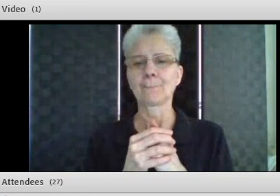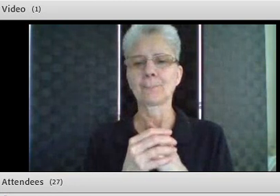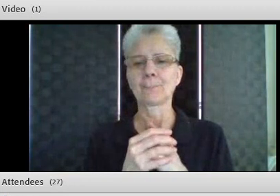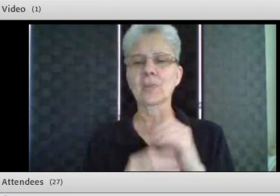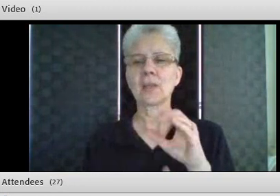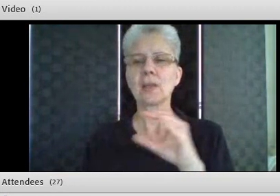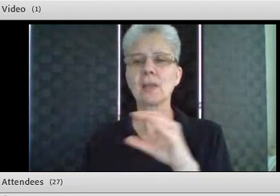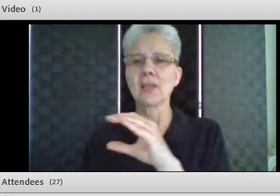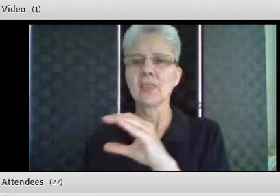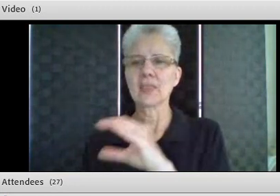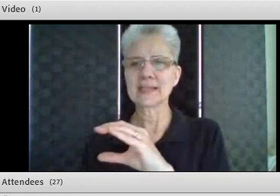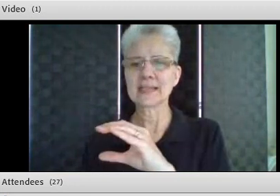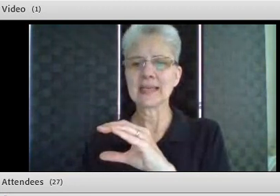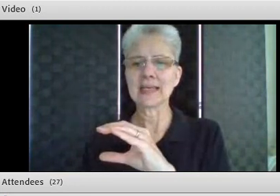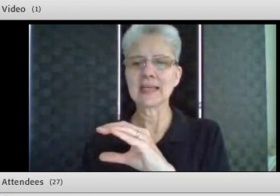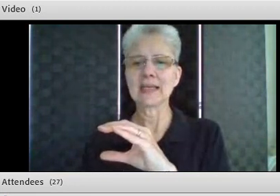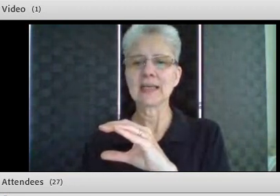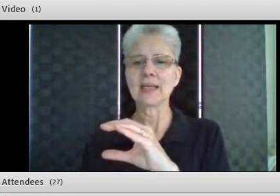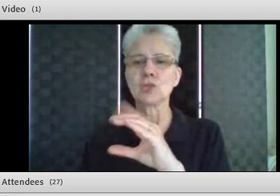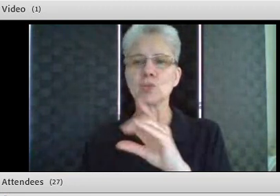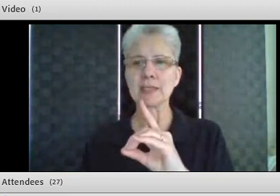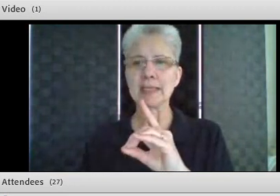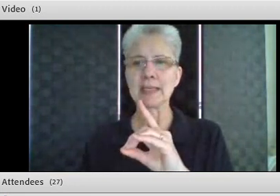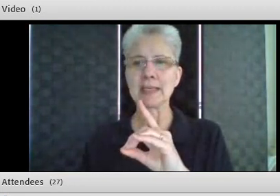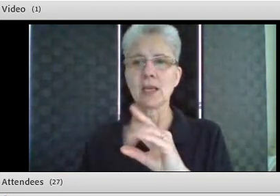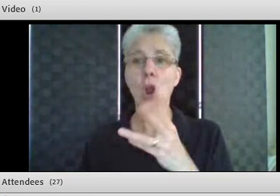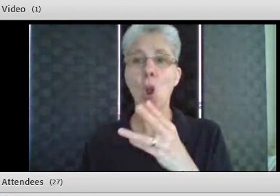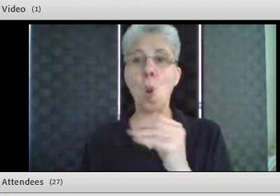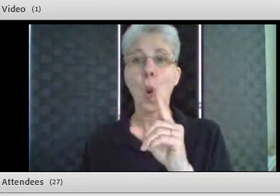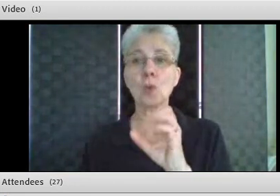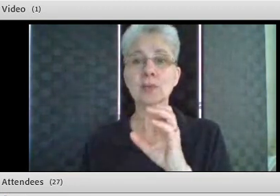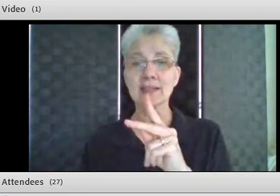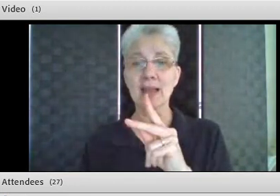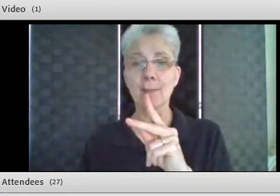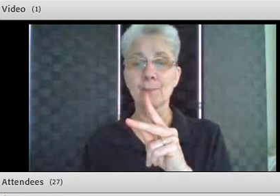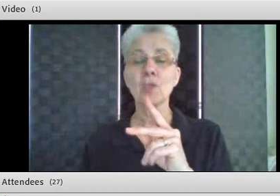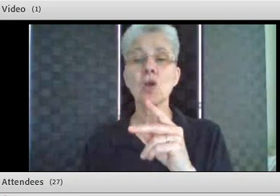the distance between this note to this note is a half step.